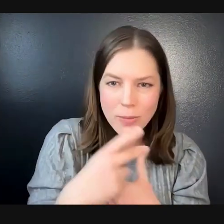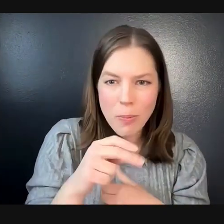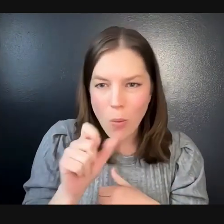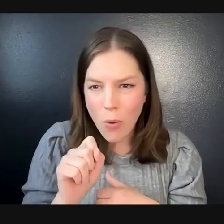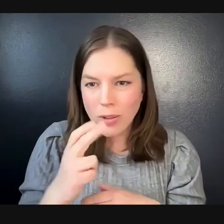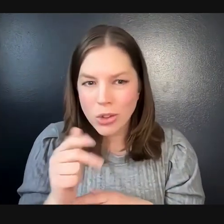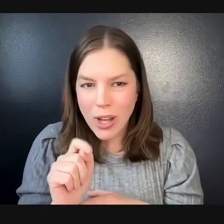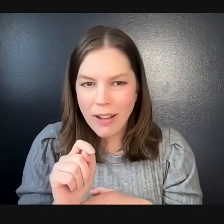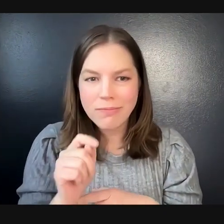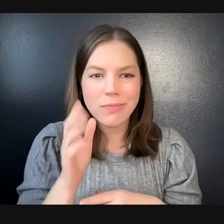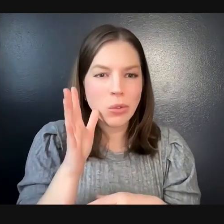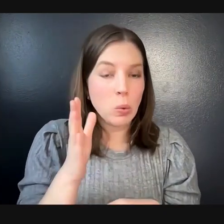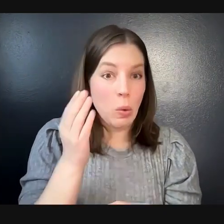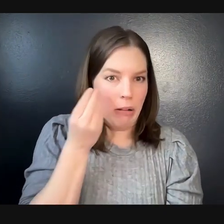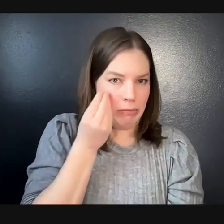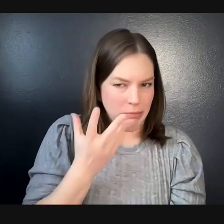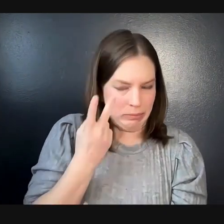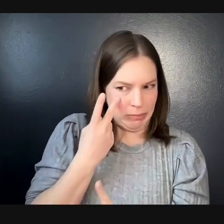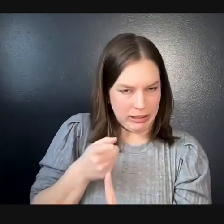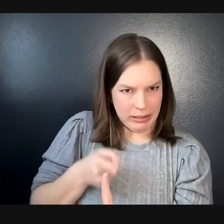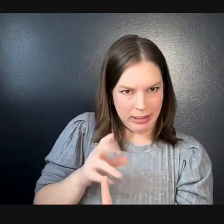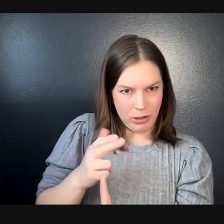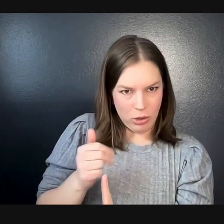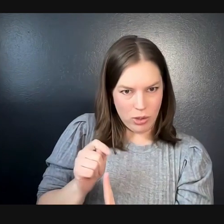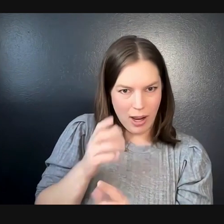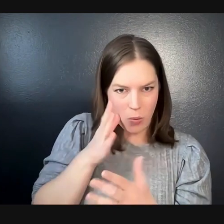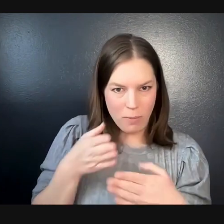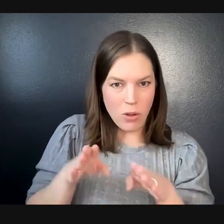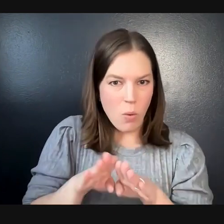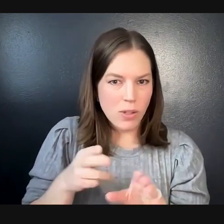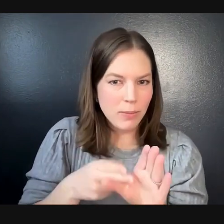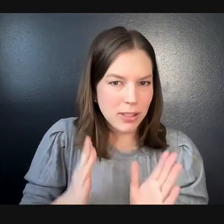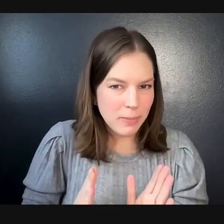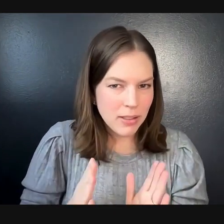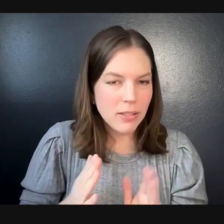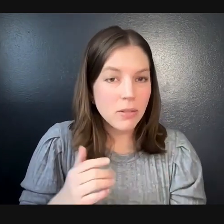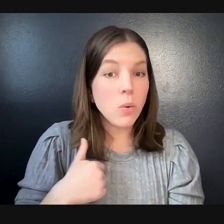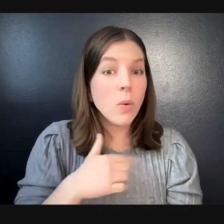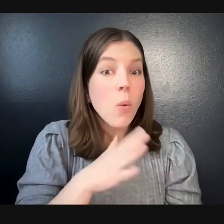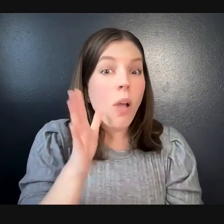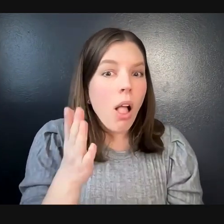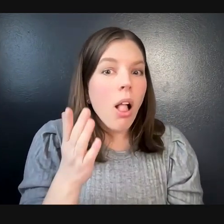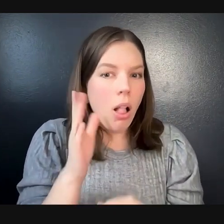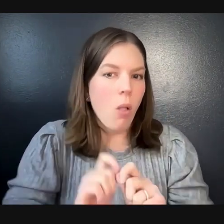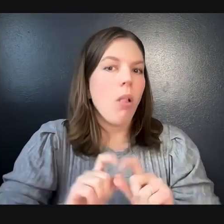We will close the chat at certain times. And then we will also open the chat when we ask for feedback.